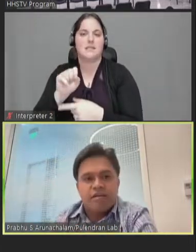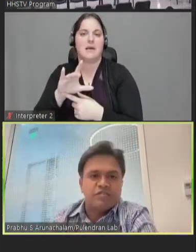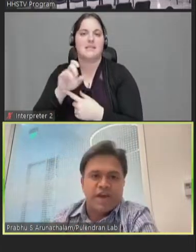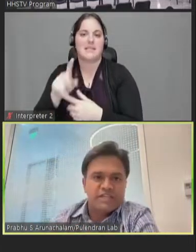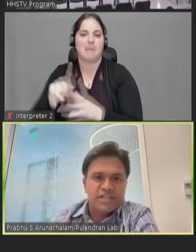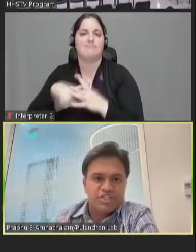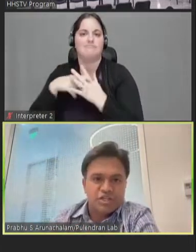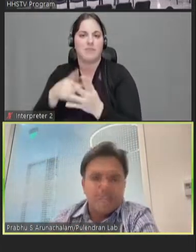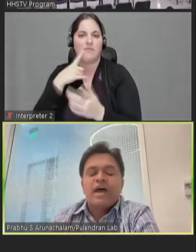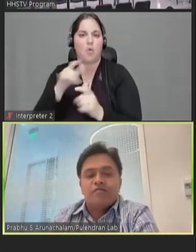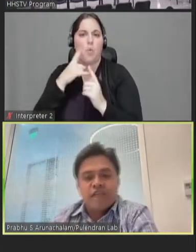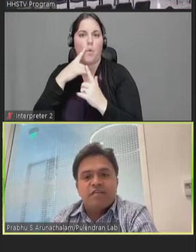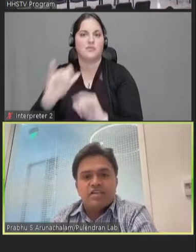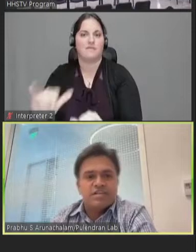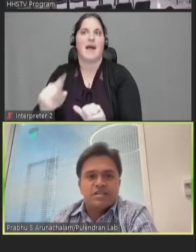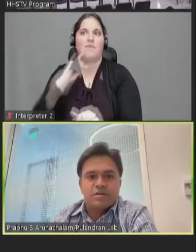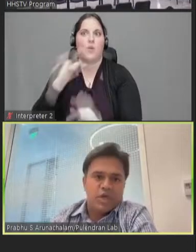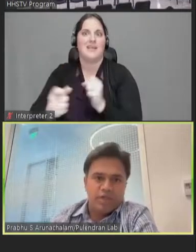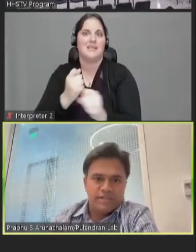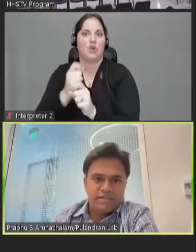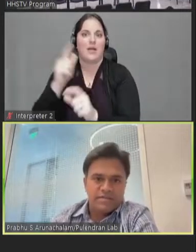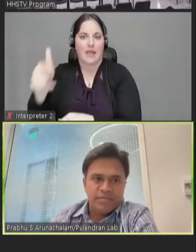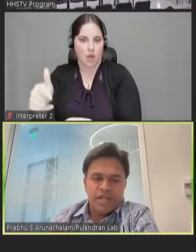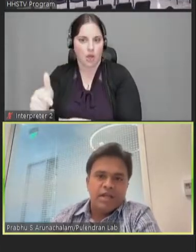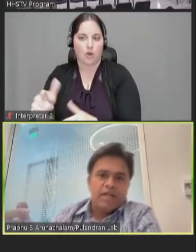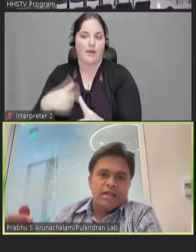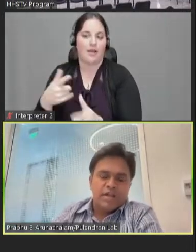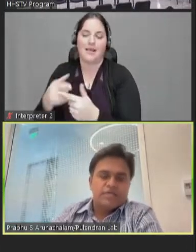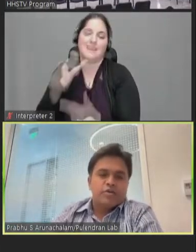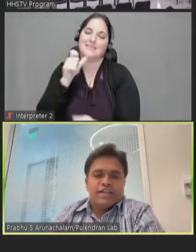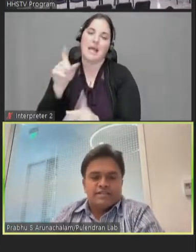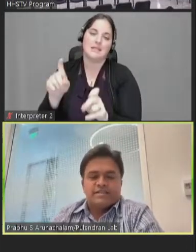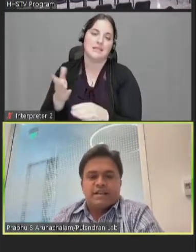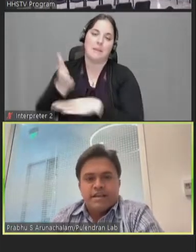after vaccination. And we haven't tested beyond this. Let's go to the next slide.